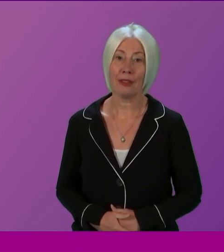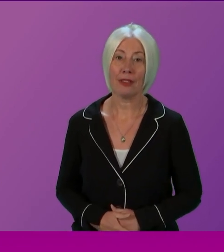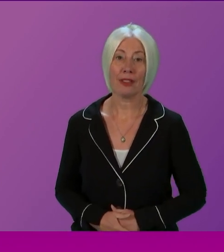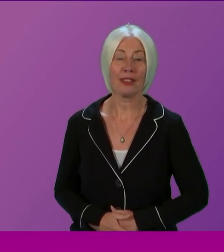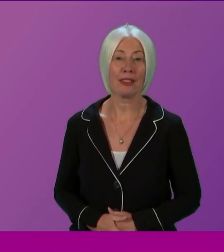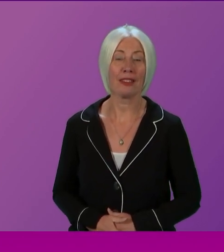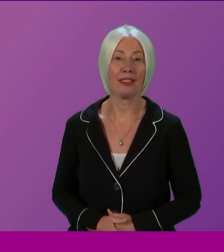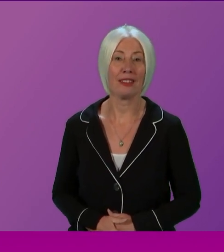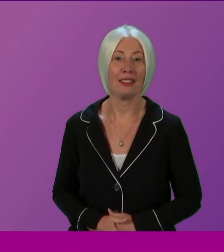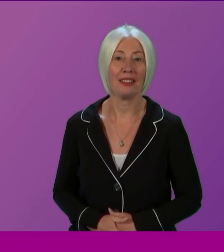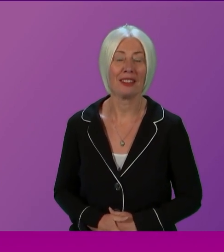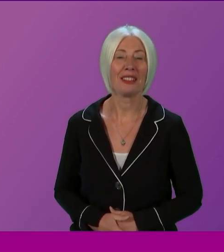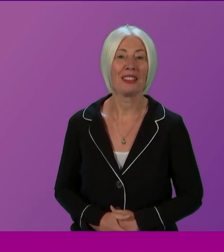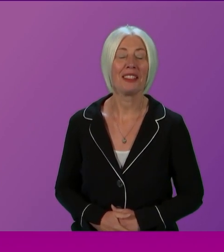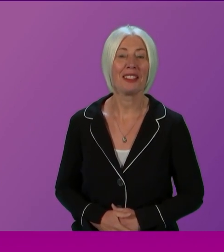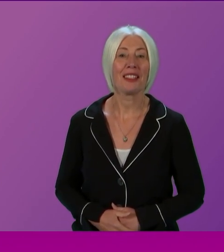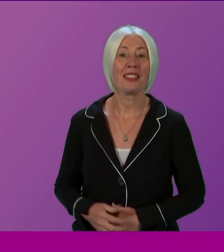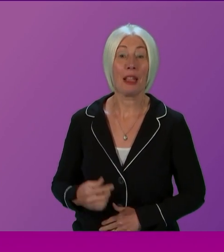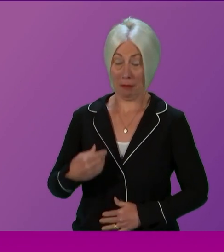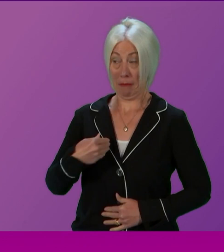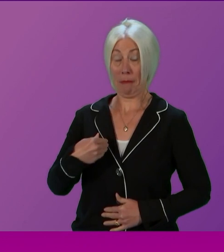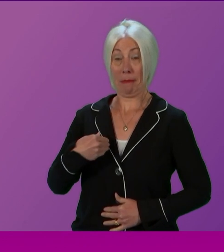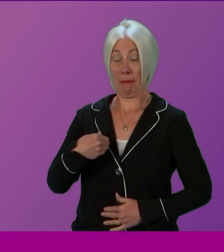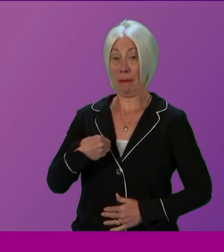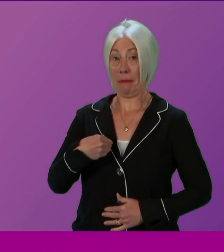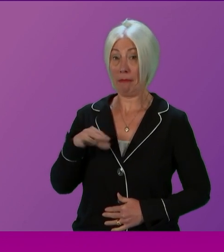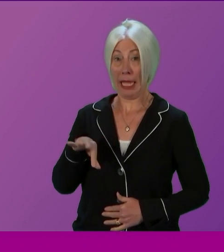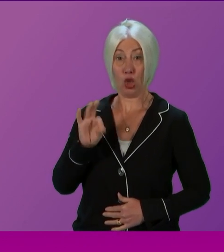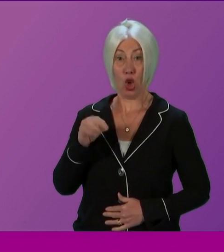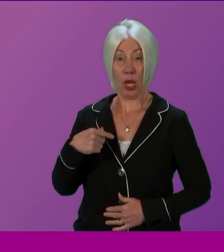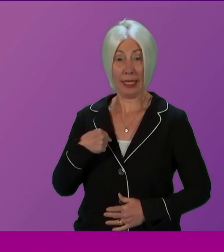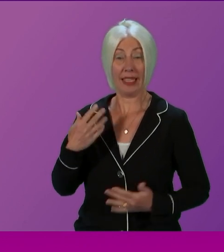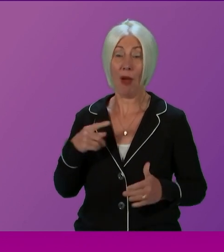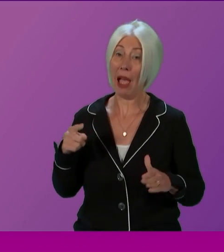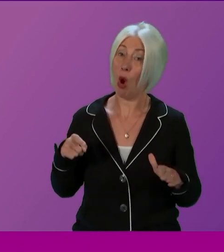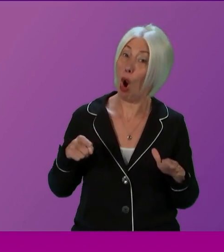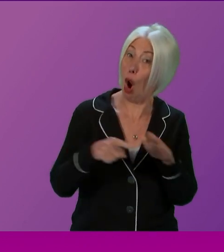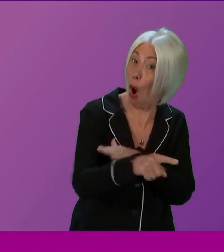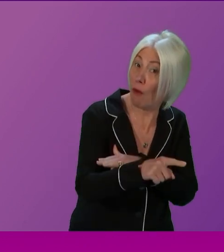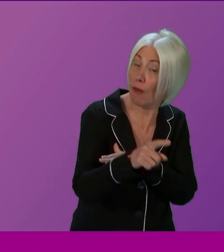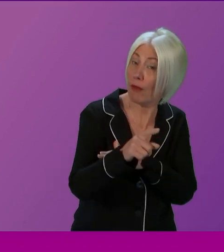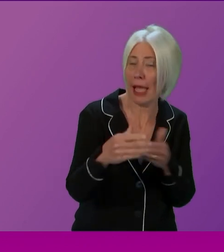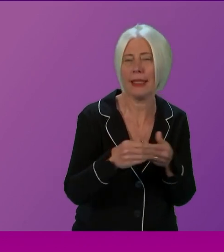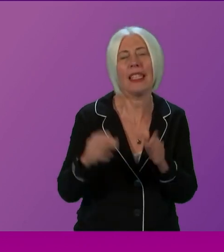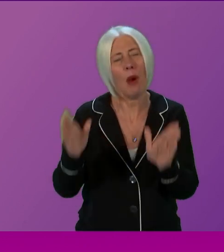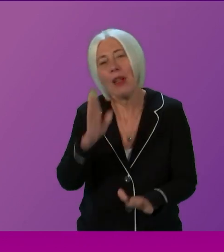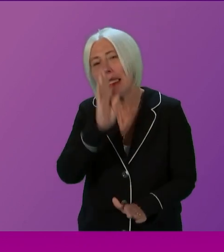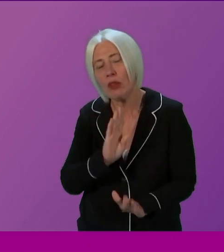I am now, by my own choice, an outgoing leader, but I will be serious for a minute here. Nobody